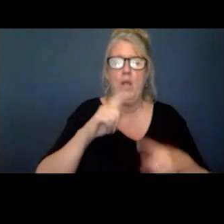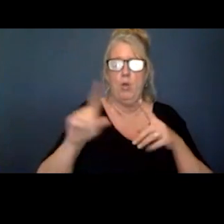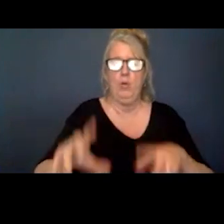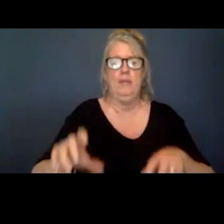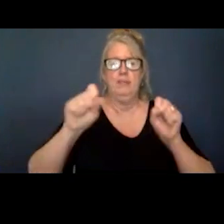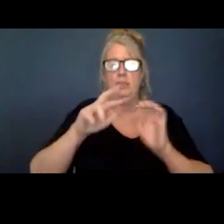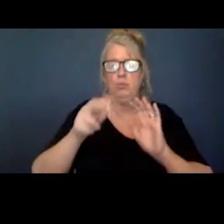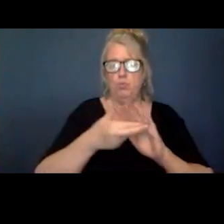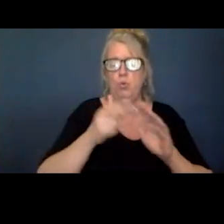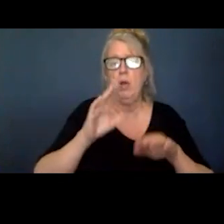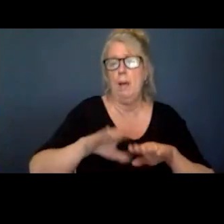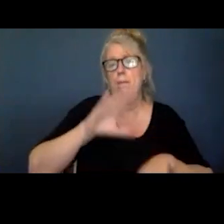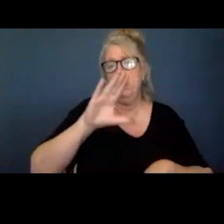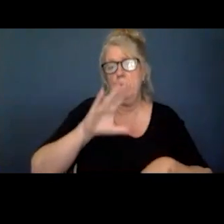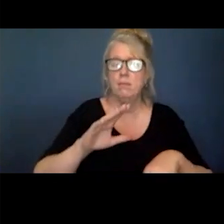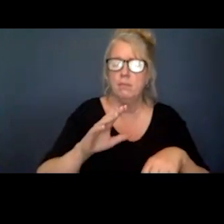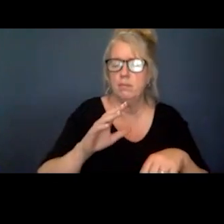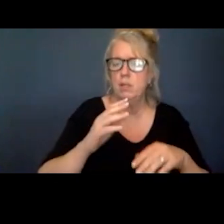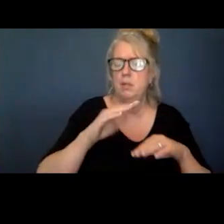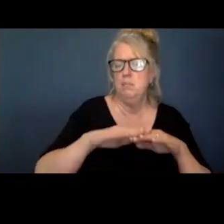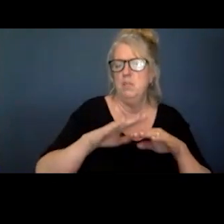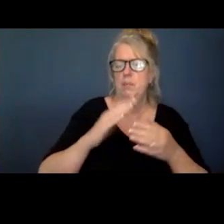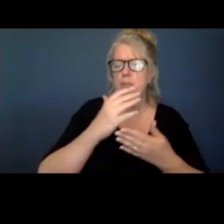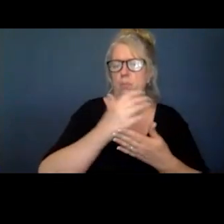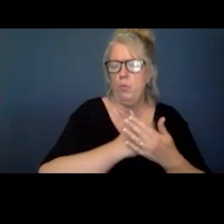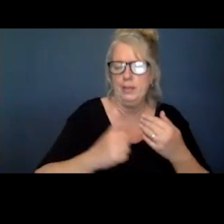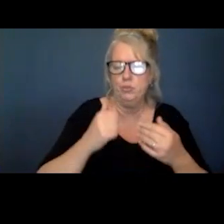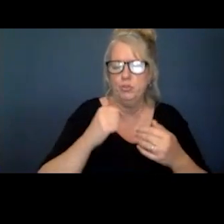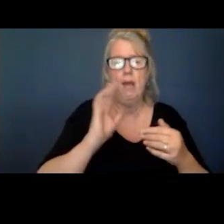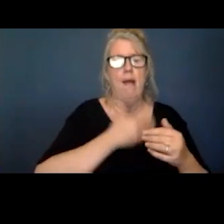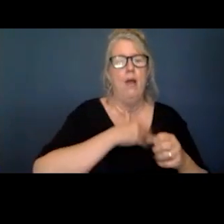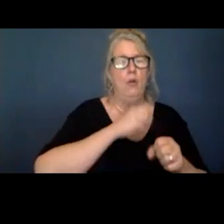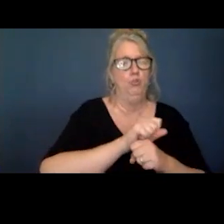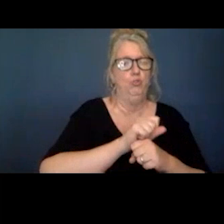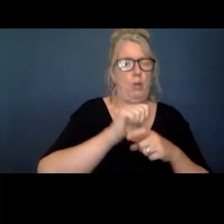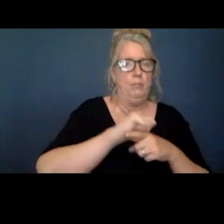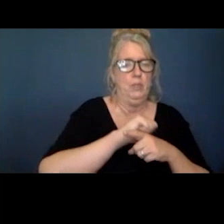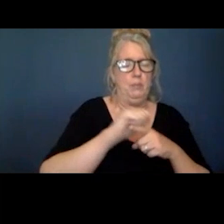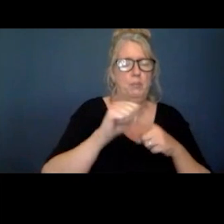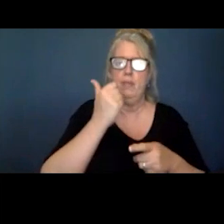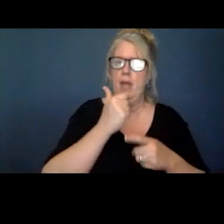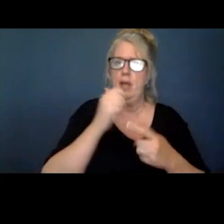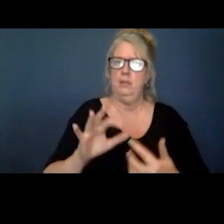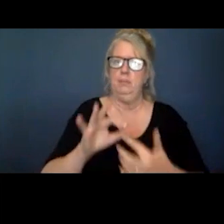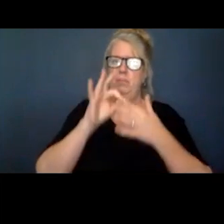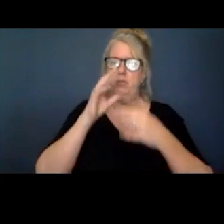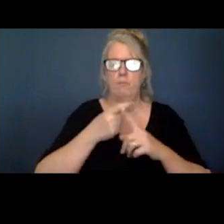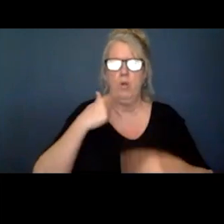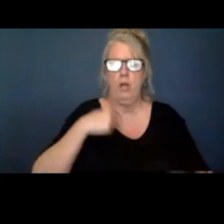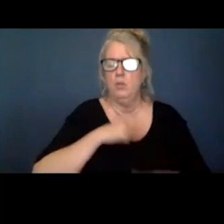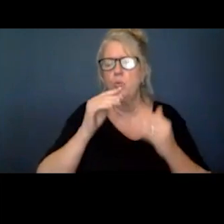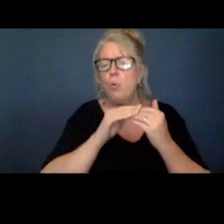paid above a minimum wage. Our job training is what sets us apart. We go beyond basic career